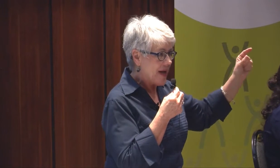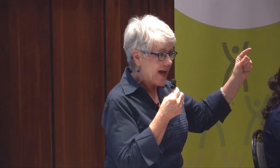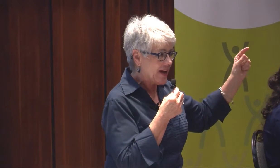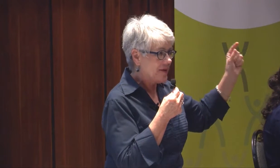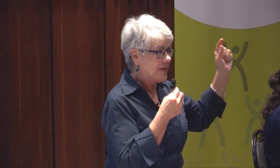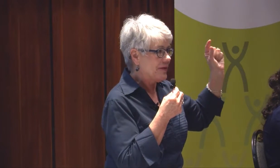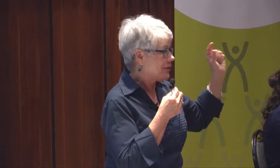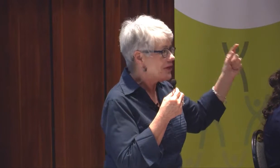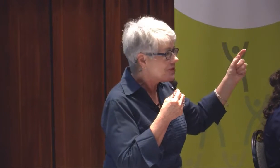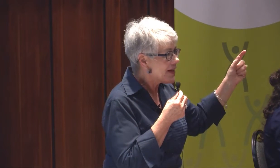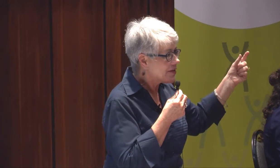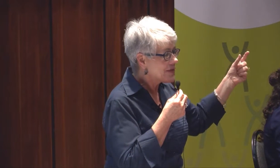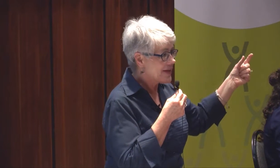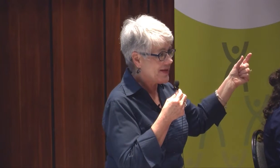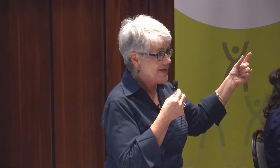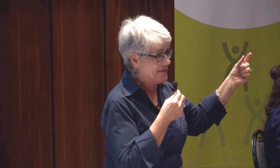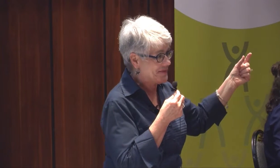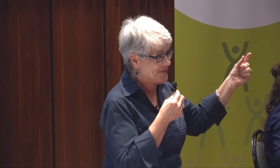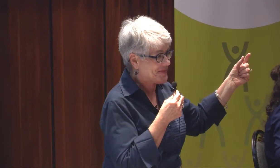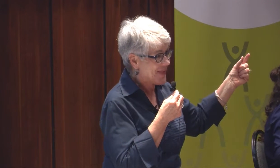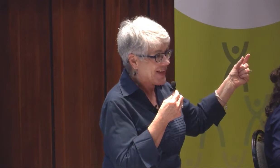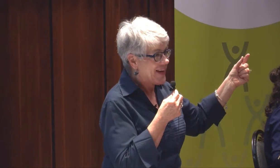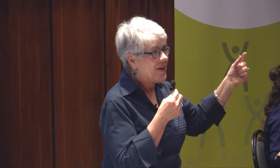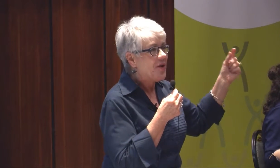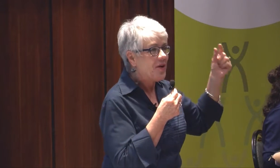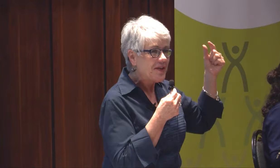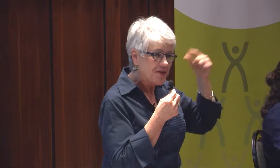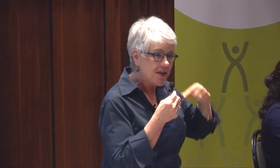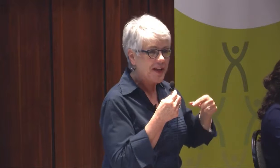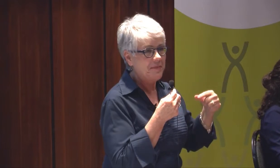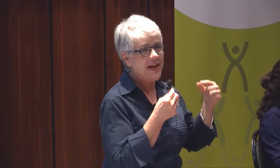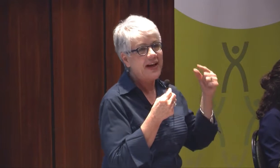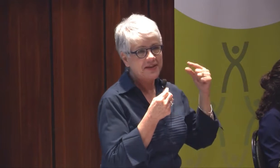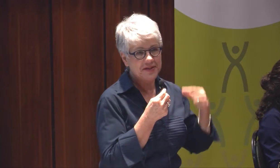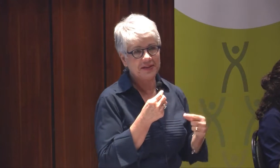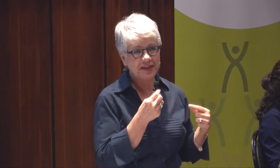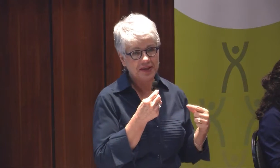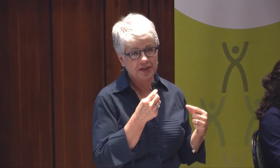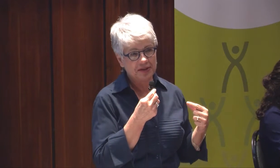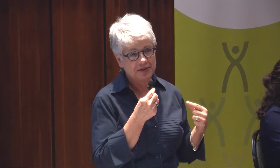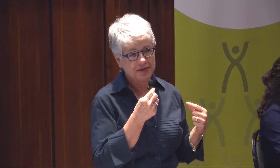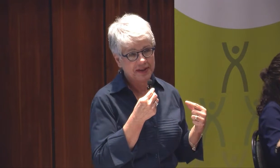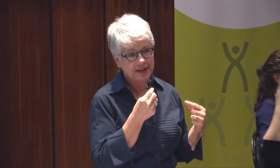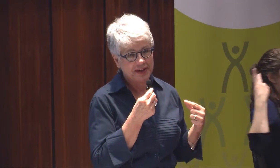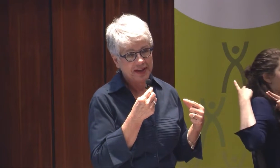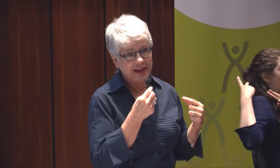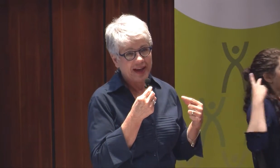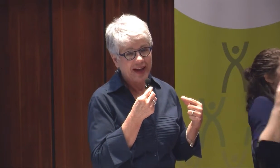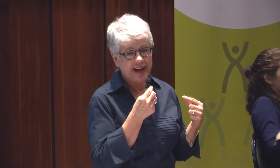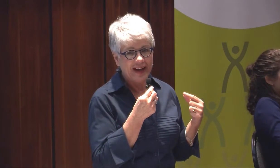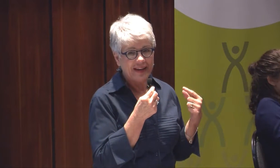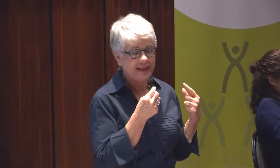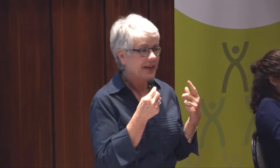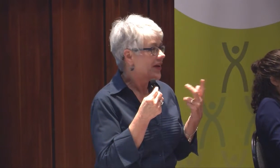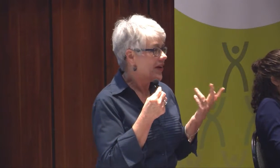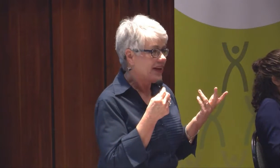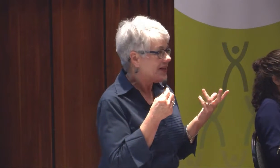the back when the french fries were done, took him back to the NICU and you know